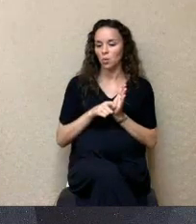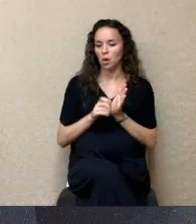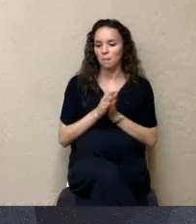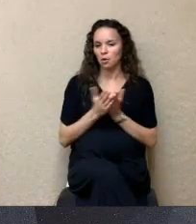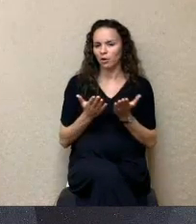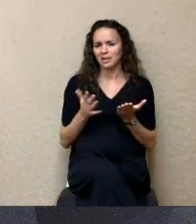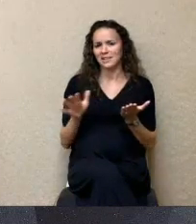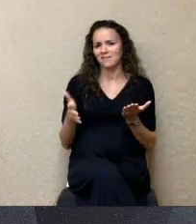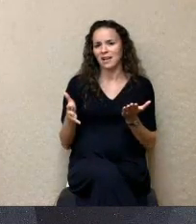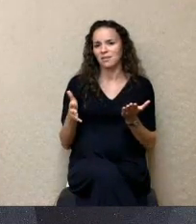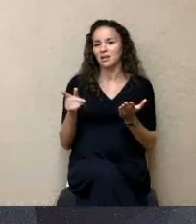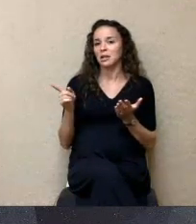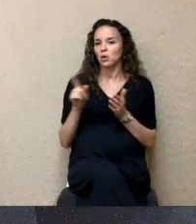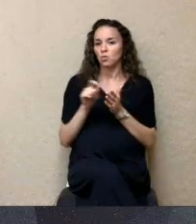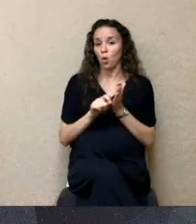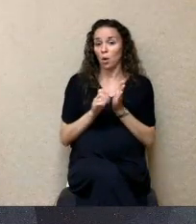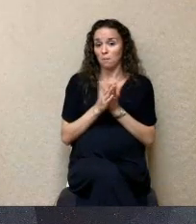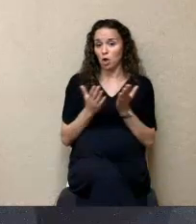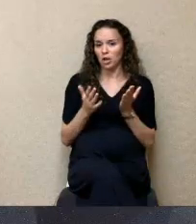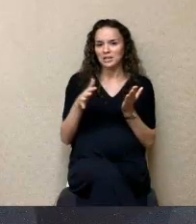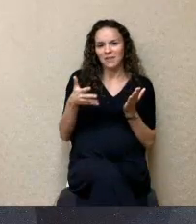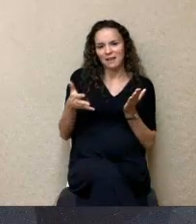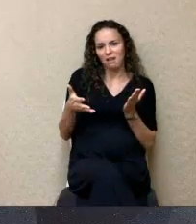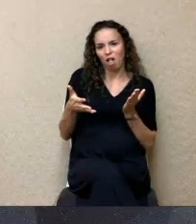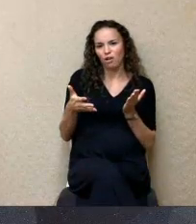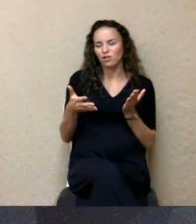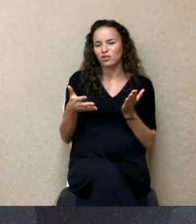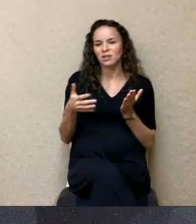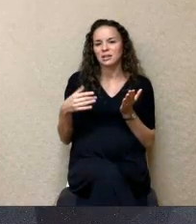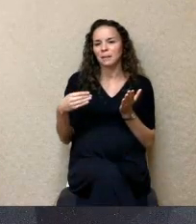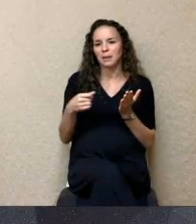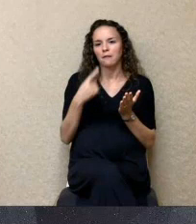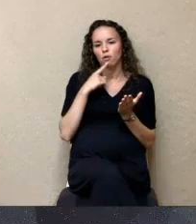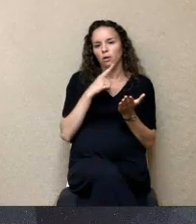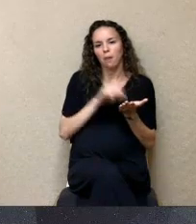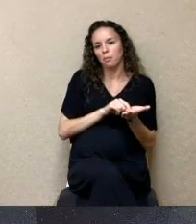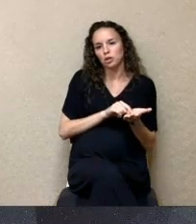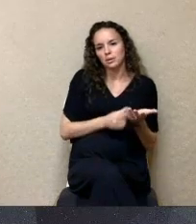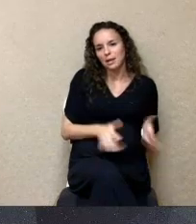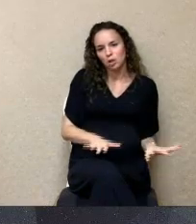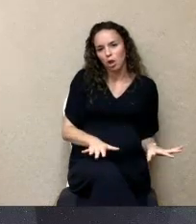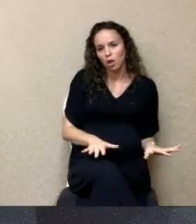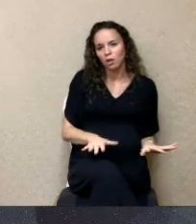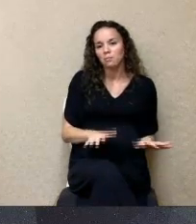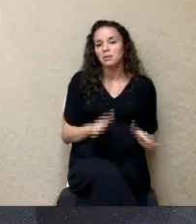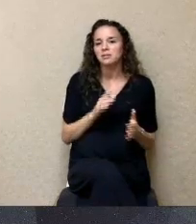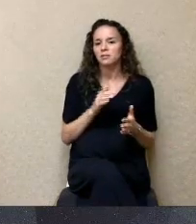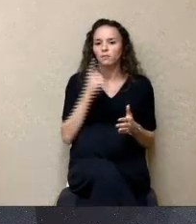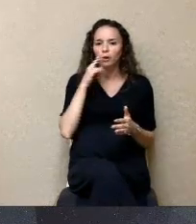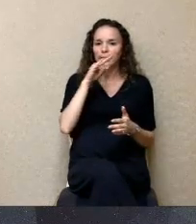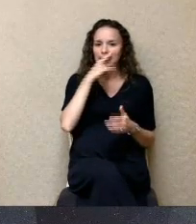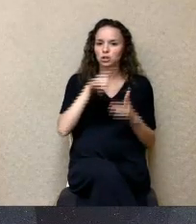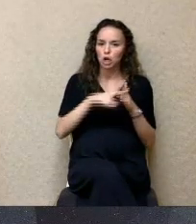the $5 just covers the cost of publishing the book. A couple of things that I wanted to talk about, again